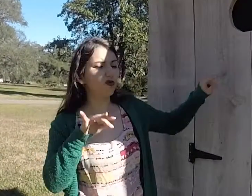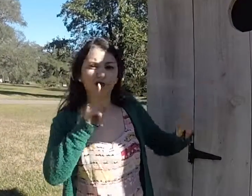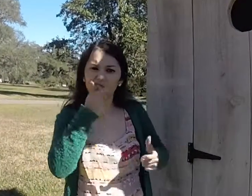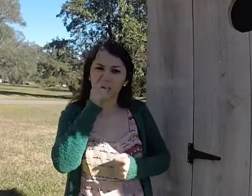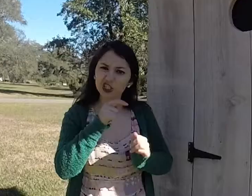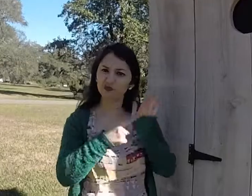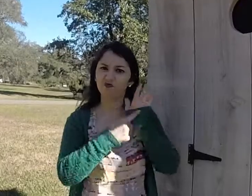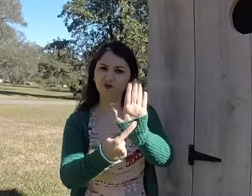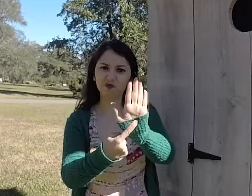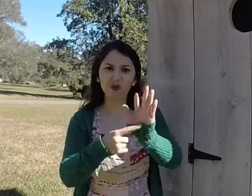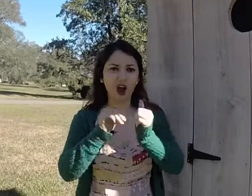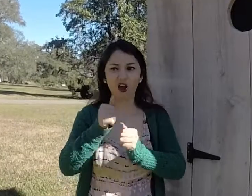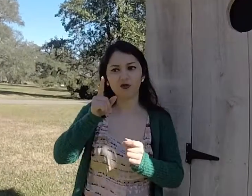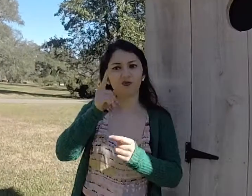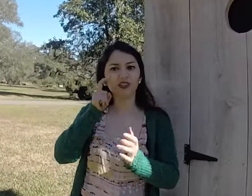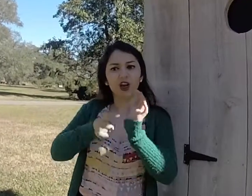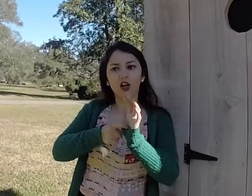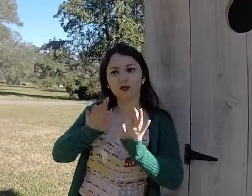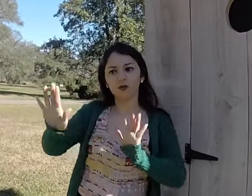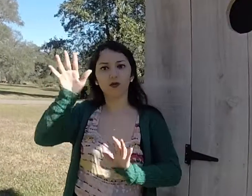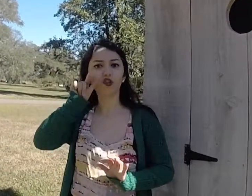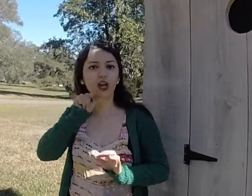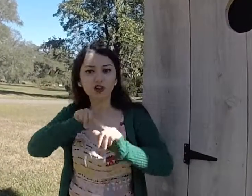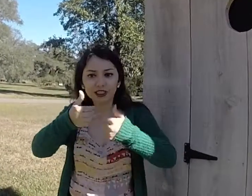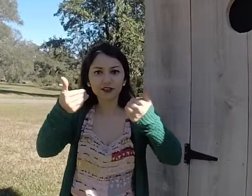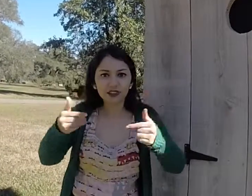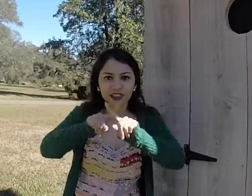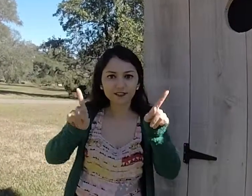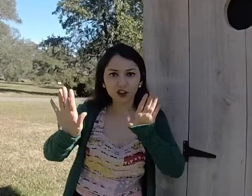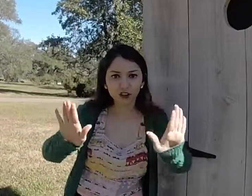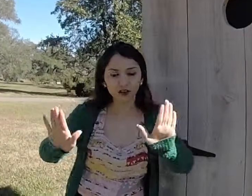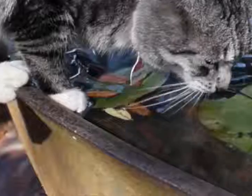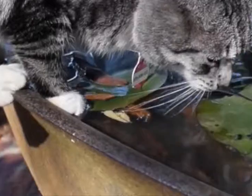That was really interesting symbols to distinguish which belongs for specific gender